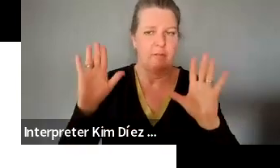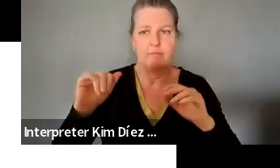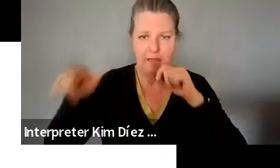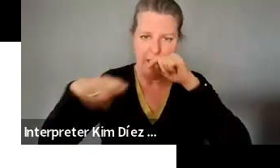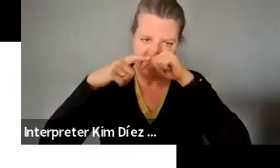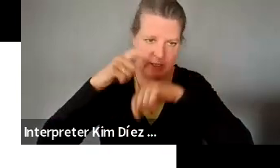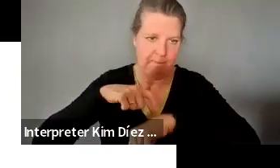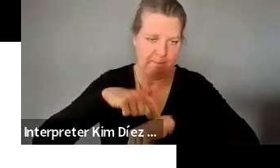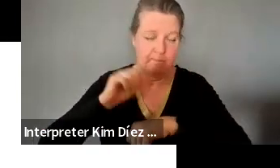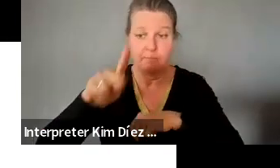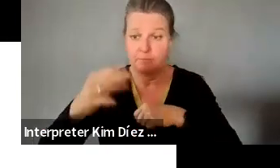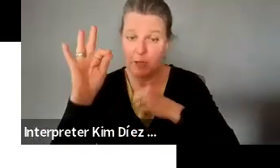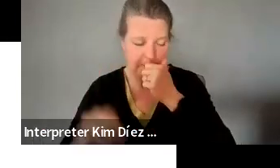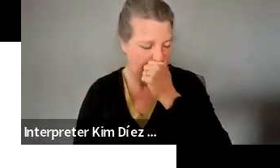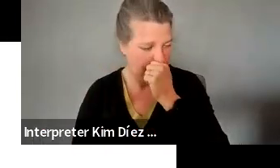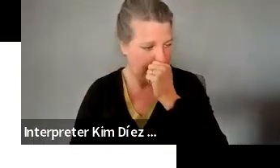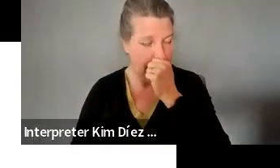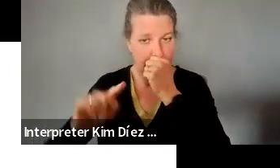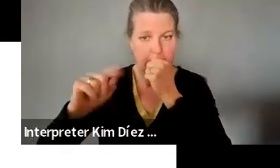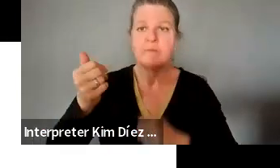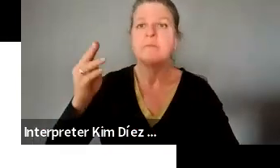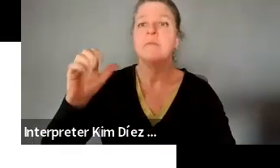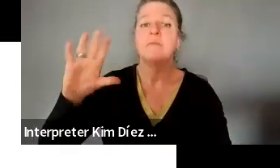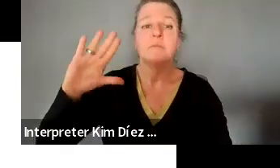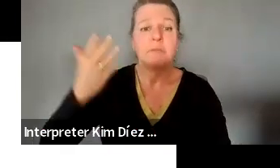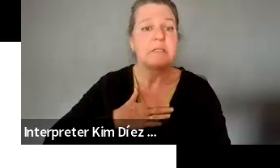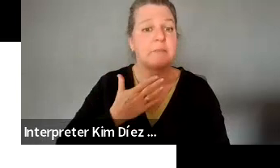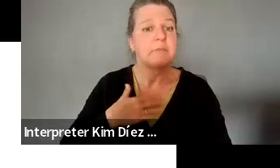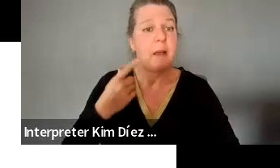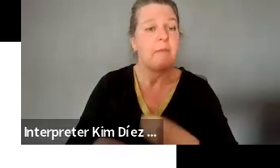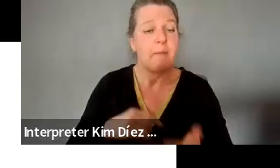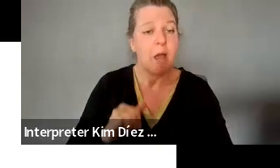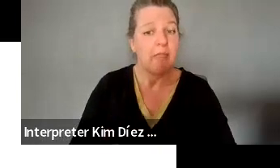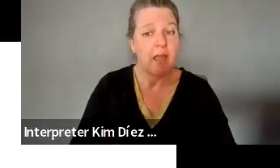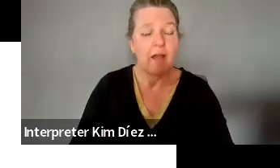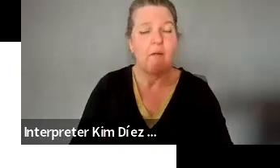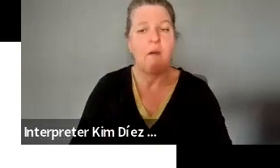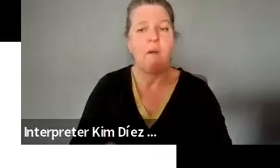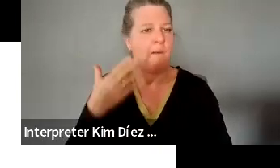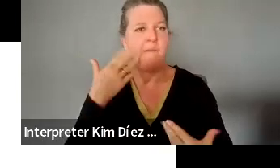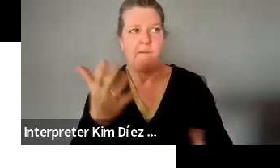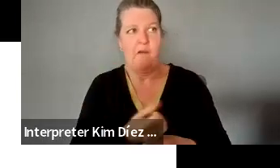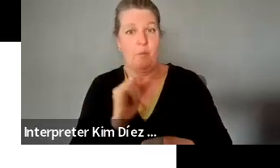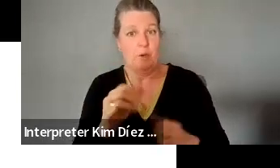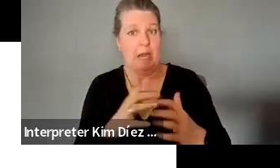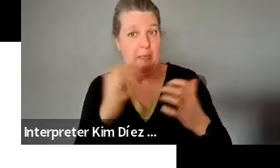All right, Thomas seems like he's pretty happy about that. I don't know that we're giving that much money, Thomas.